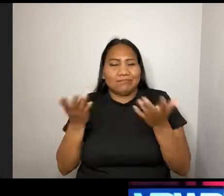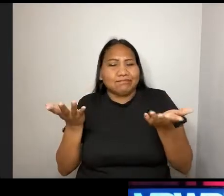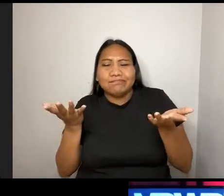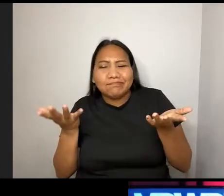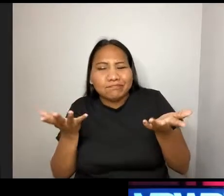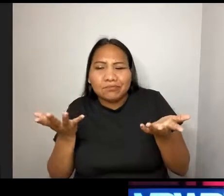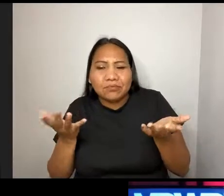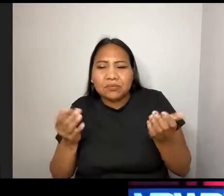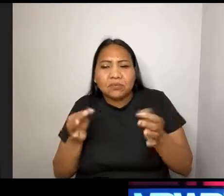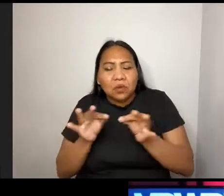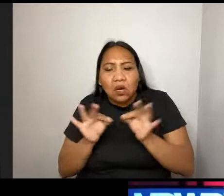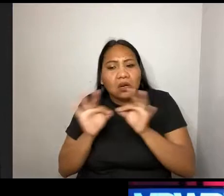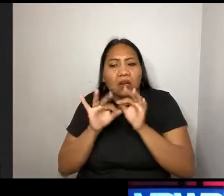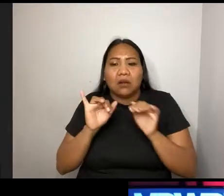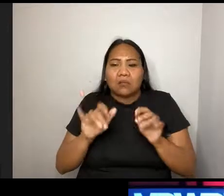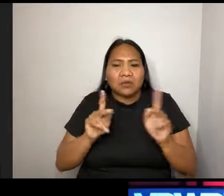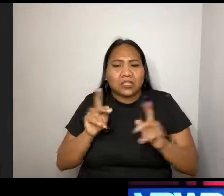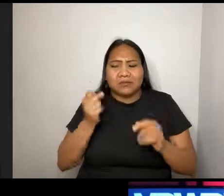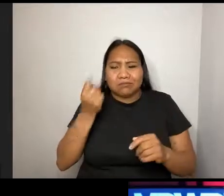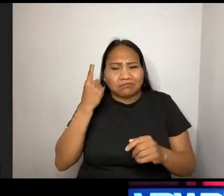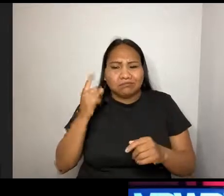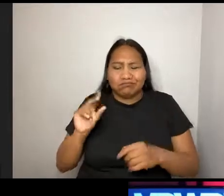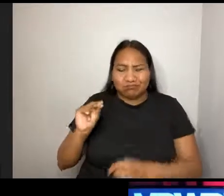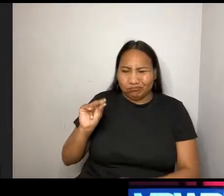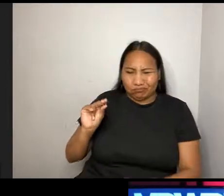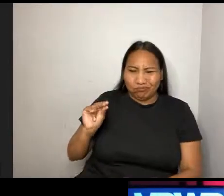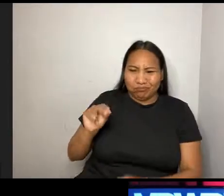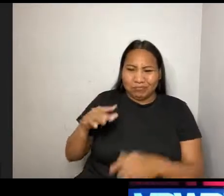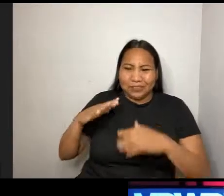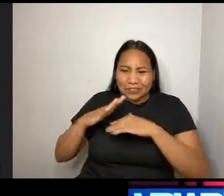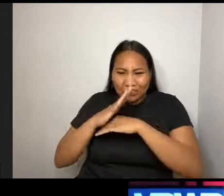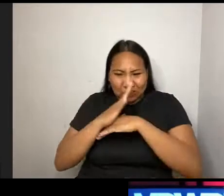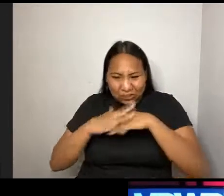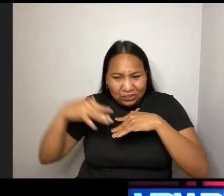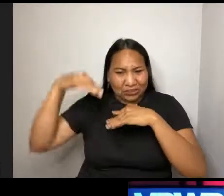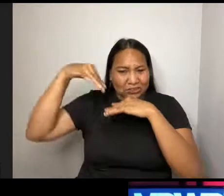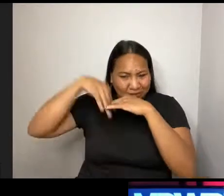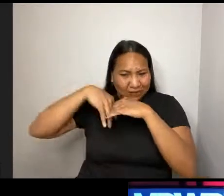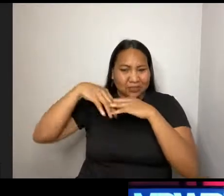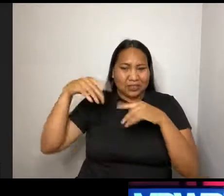how many Indigenous people live in, you know, are like you and may have,